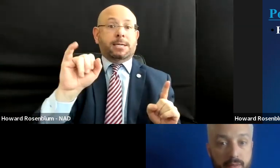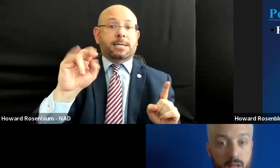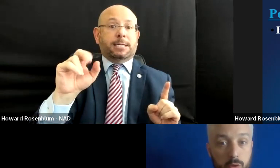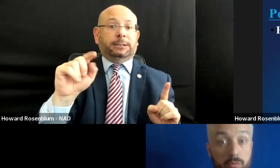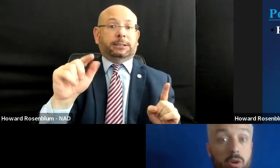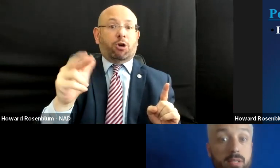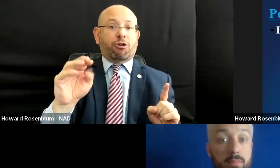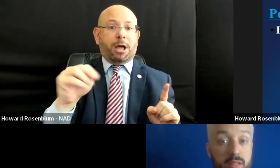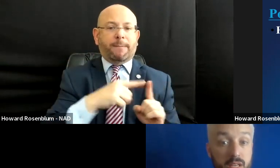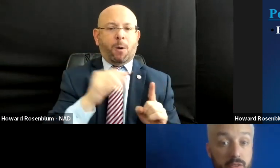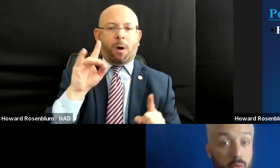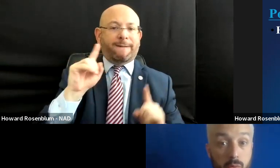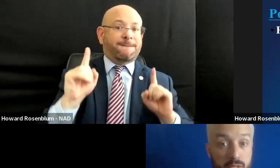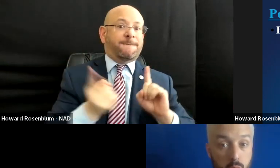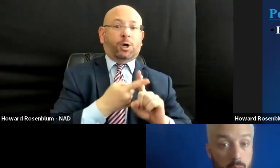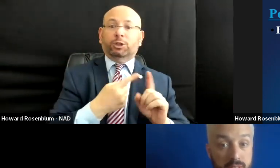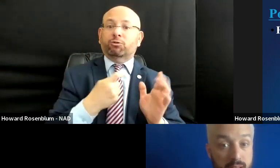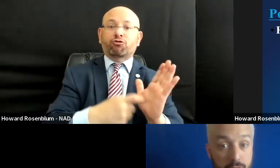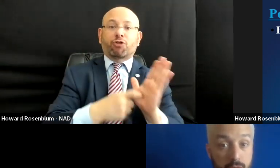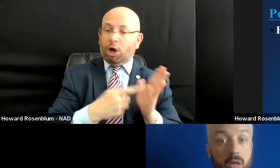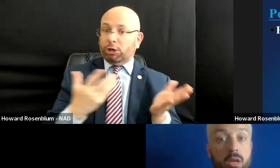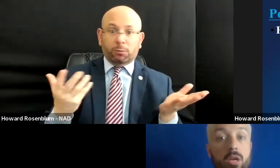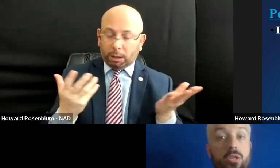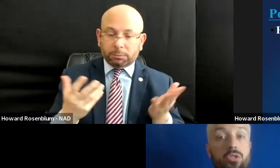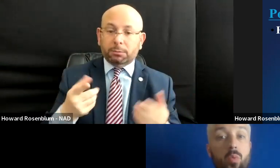by anyone on any of those platforms, we wanted to have